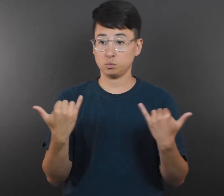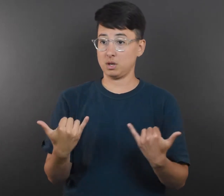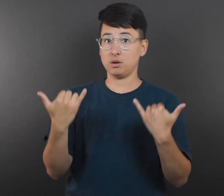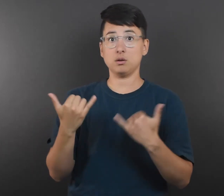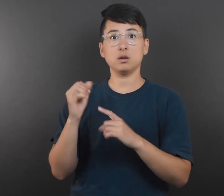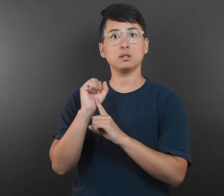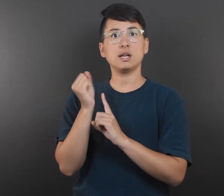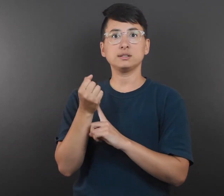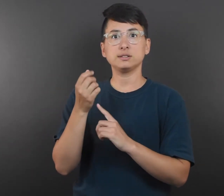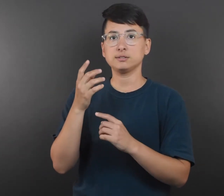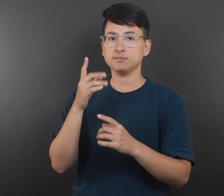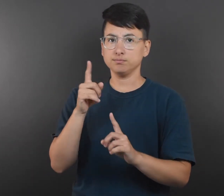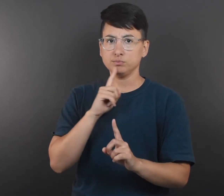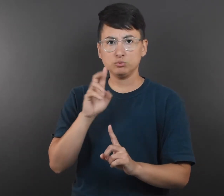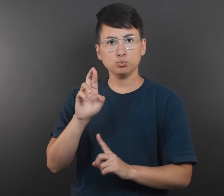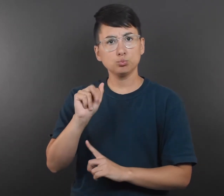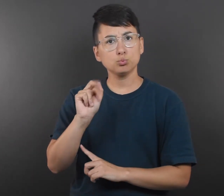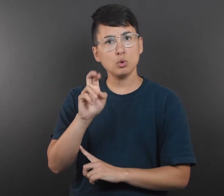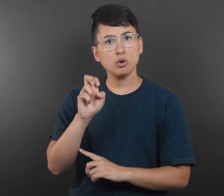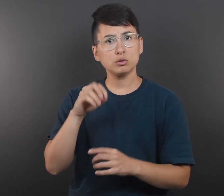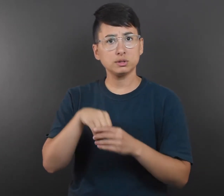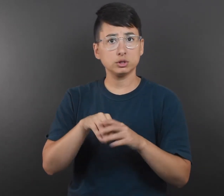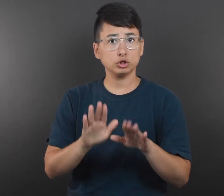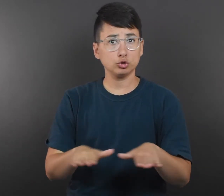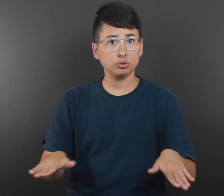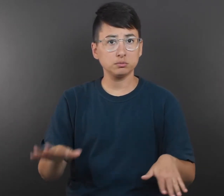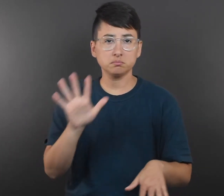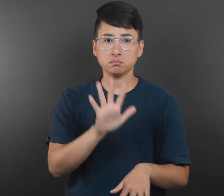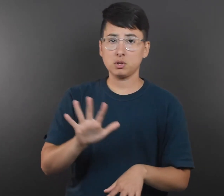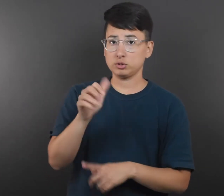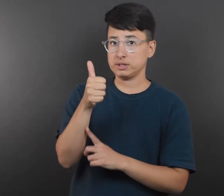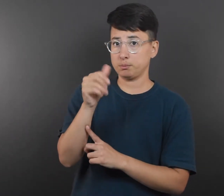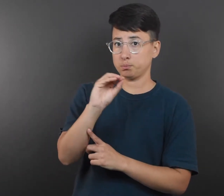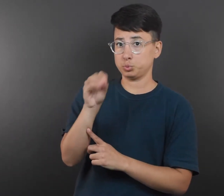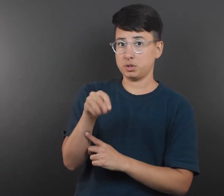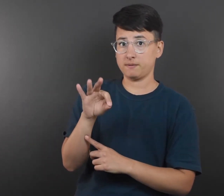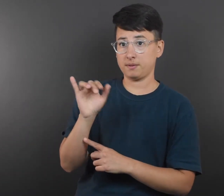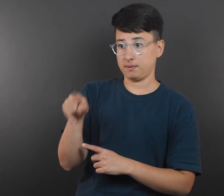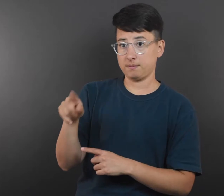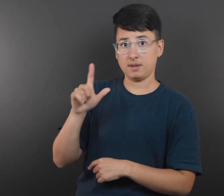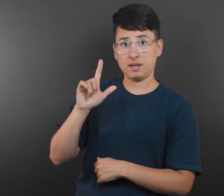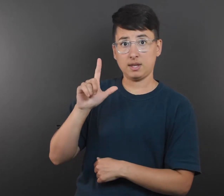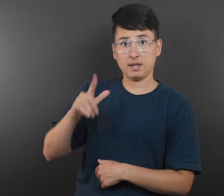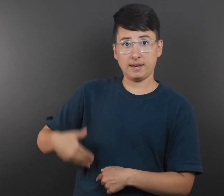the liver inflammation has led to liver failure and the need for transplant.